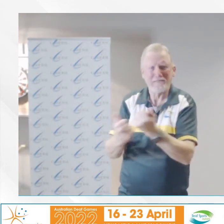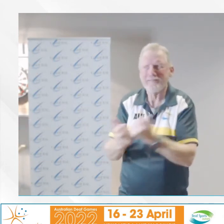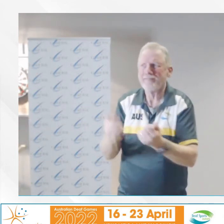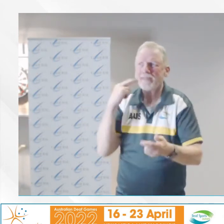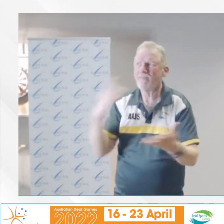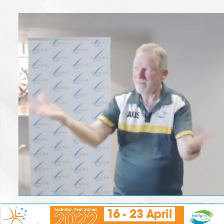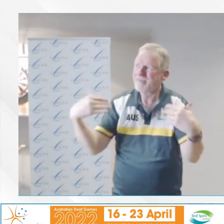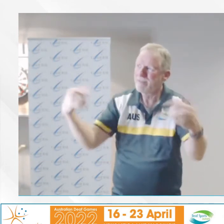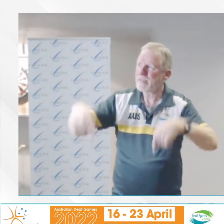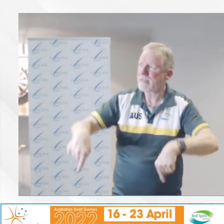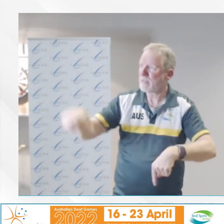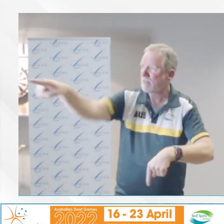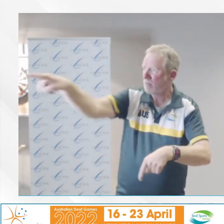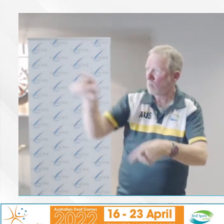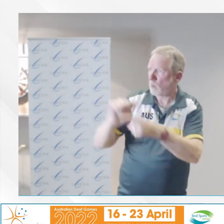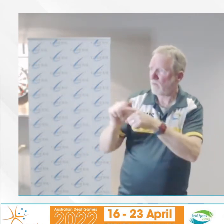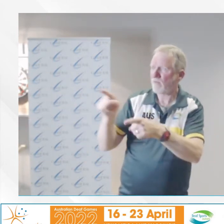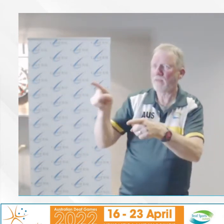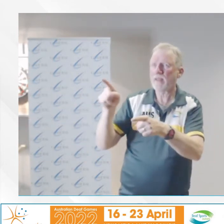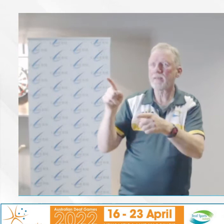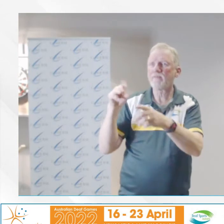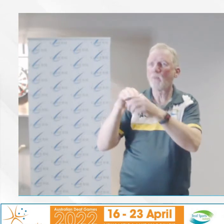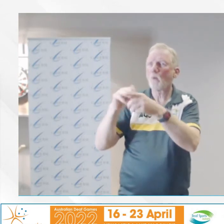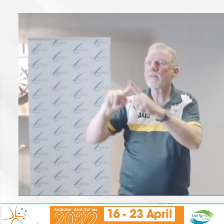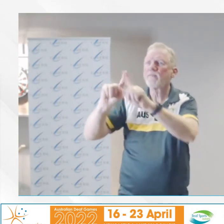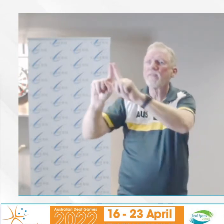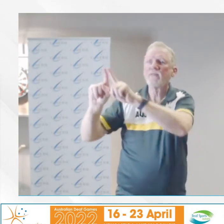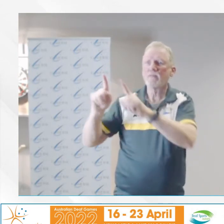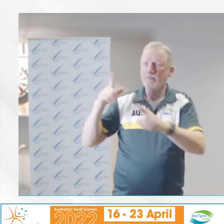you know being involved here with cardiff rsl meeting the local people here